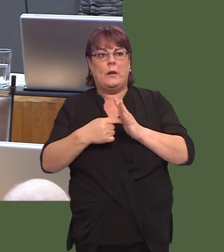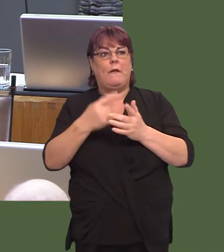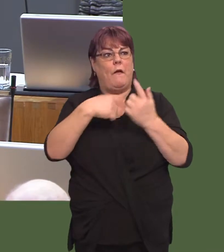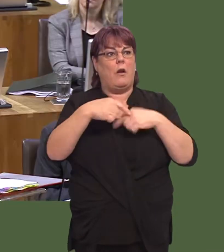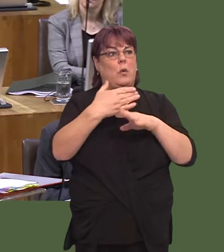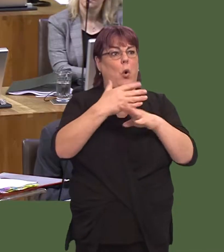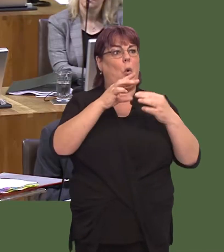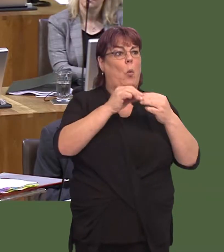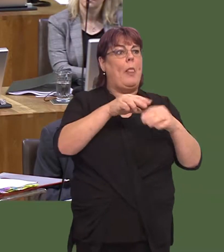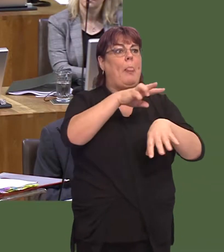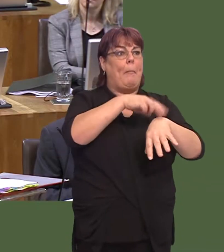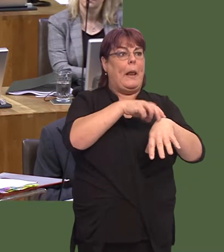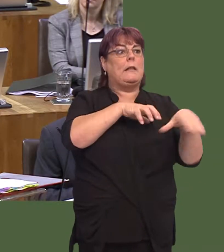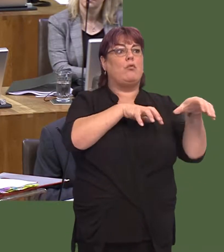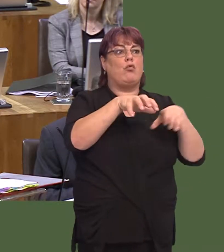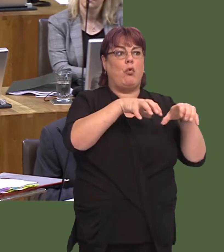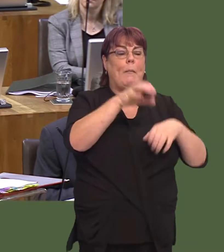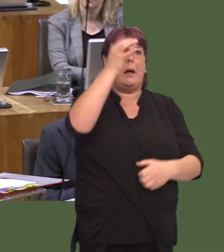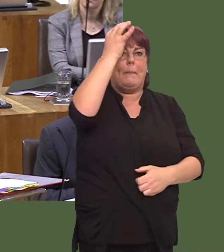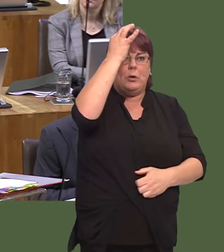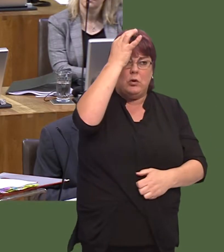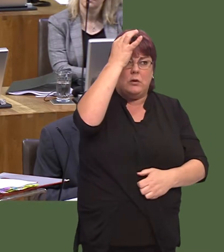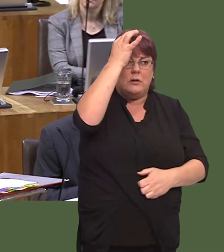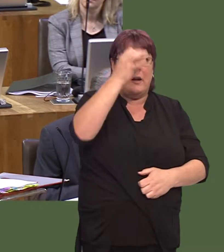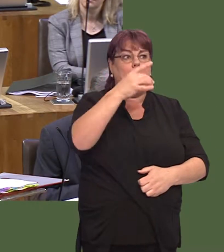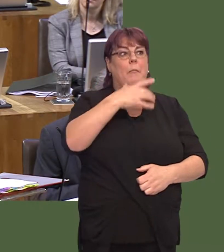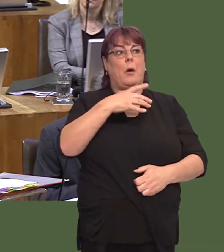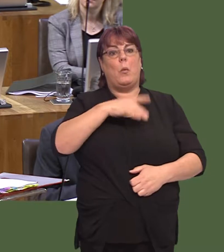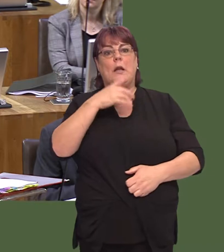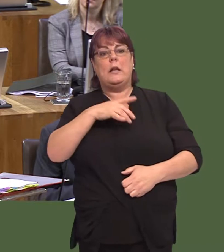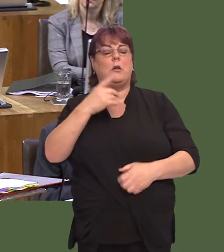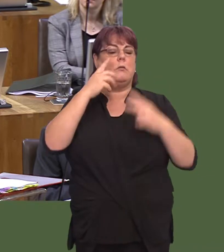do, and that we develop and give our substance misuse strategy the time to develop, and in